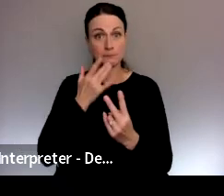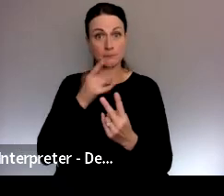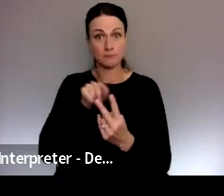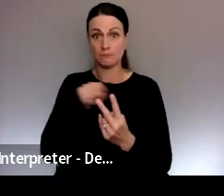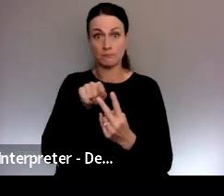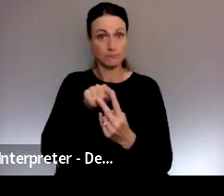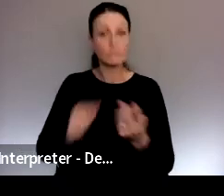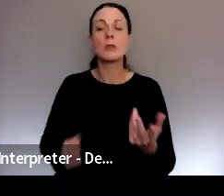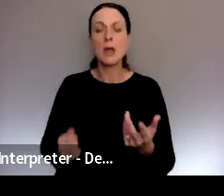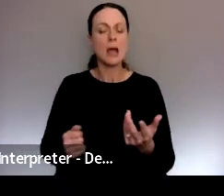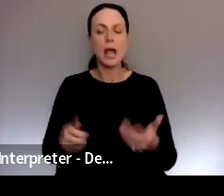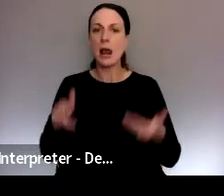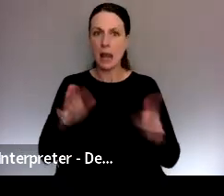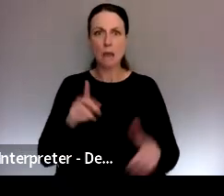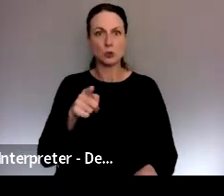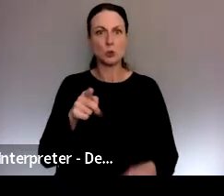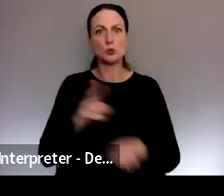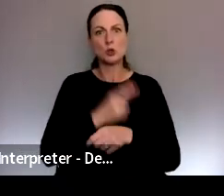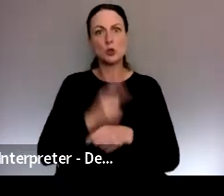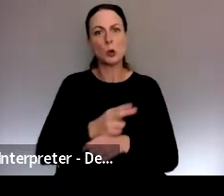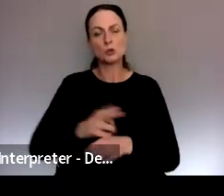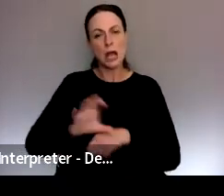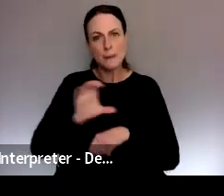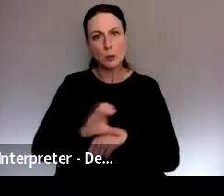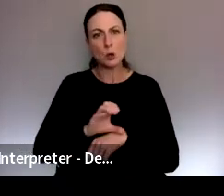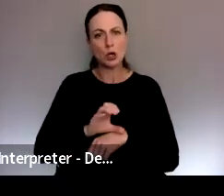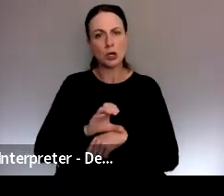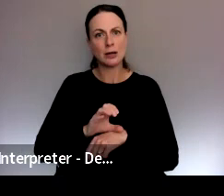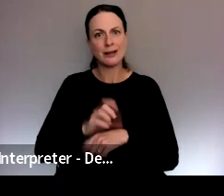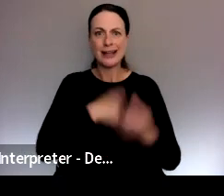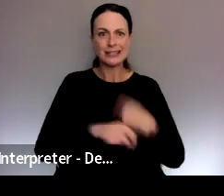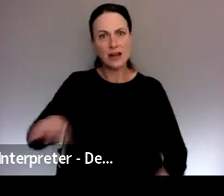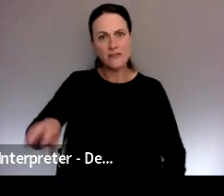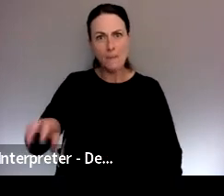and it does that by allowing you to use a computer instead of a mouse,